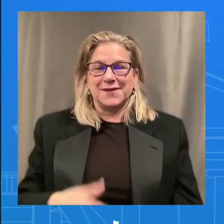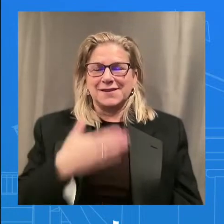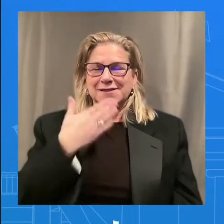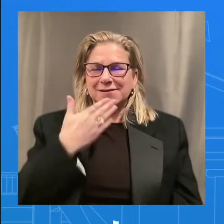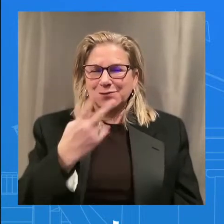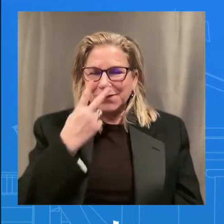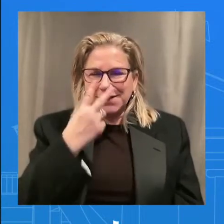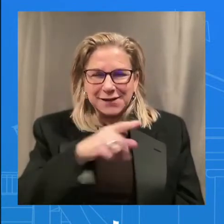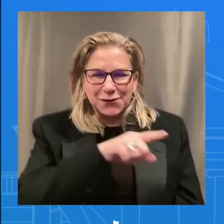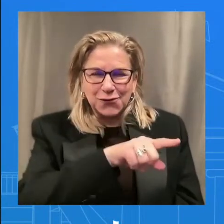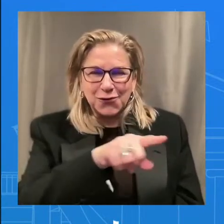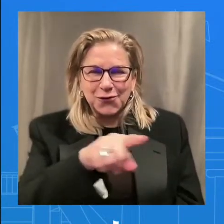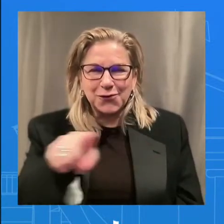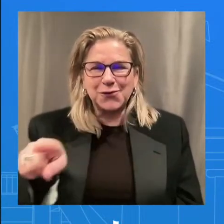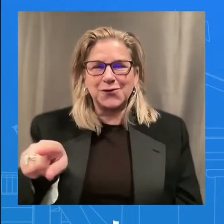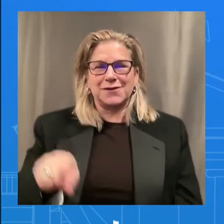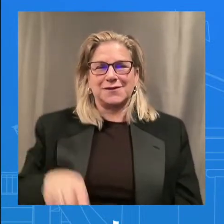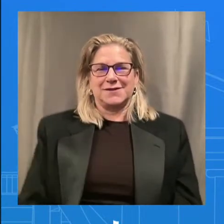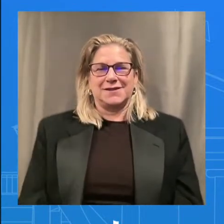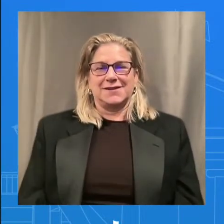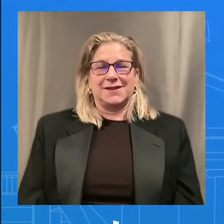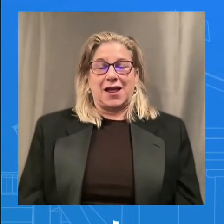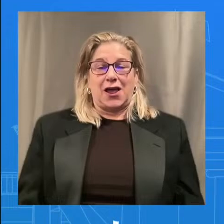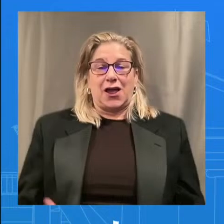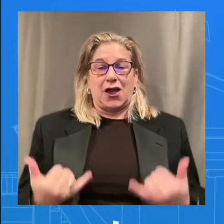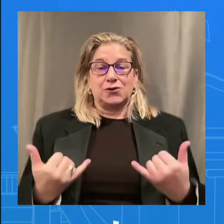Today, the president -- the Biden-Harris administration